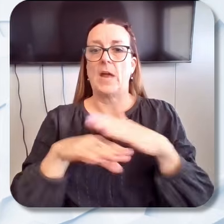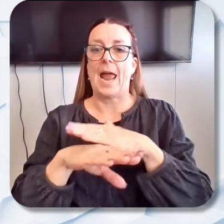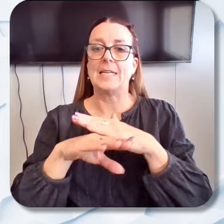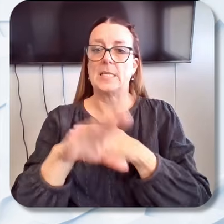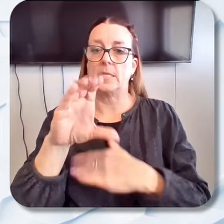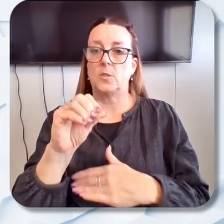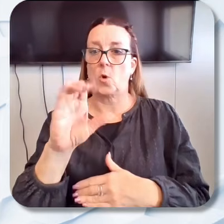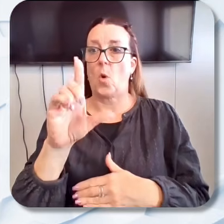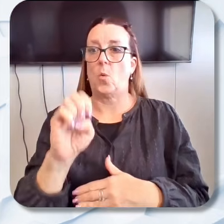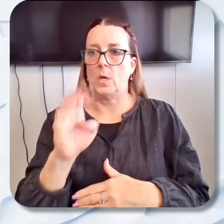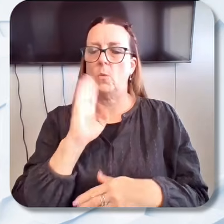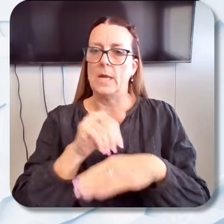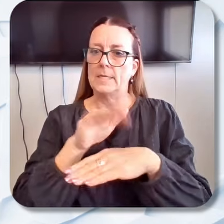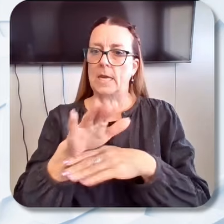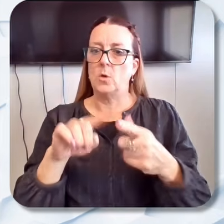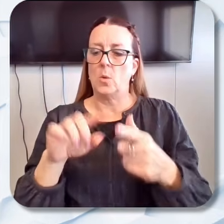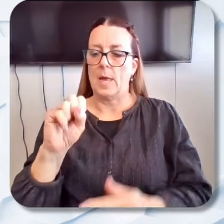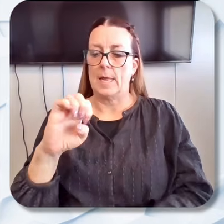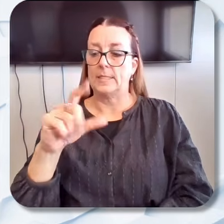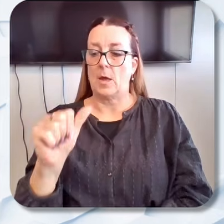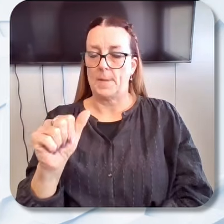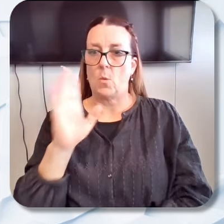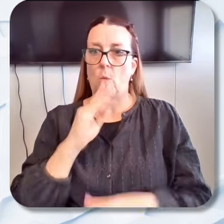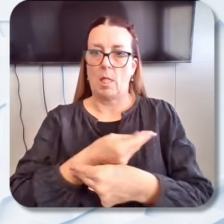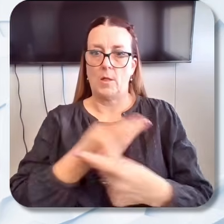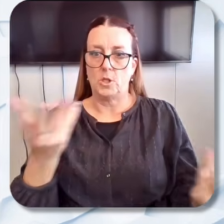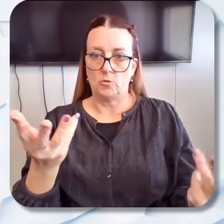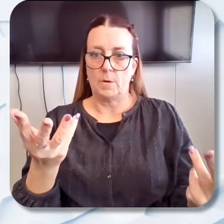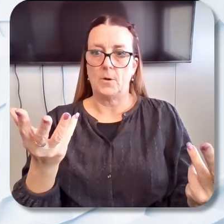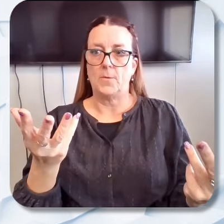We will initially send these out to the SELPA who will then distribute the access codes